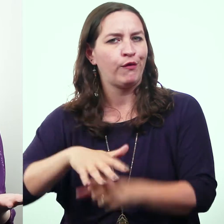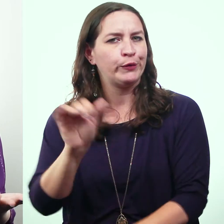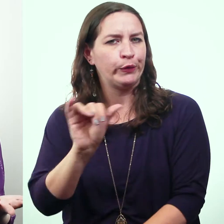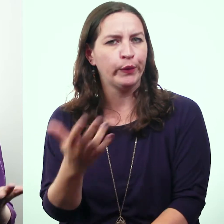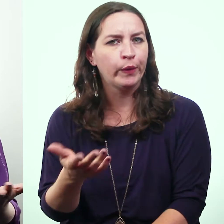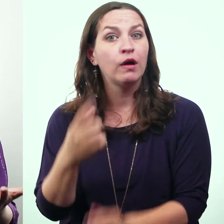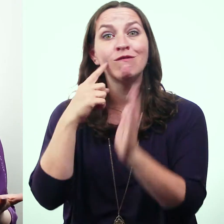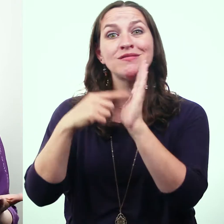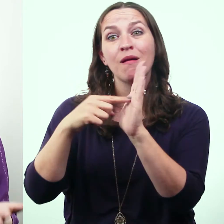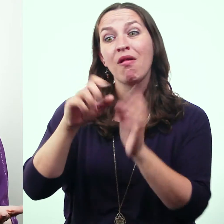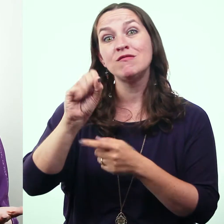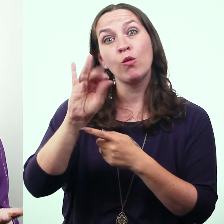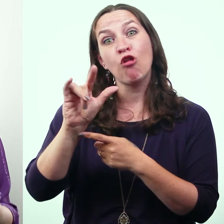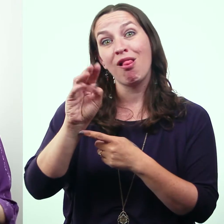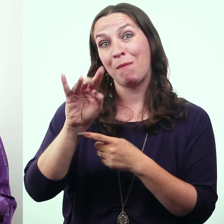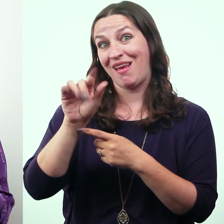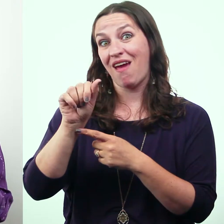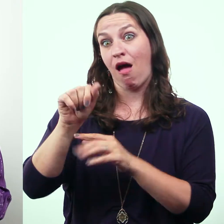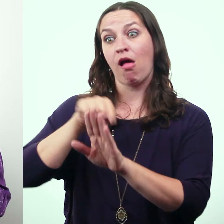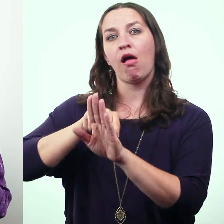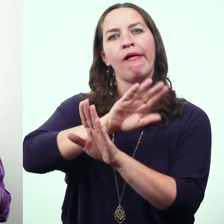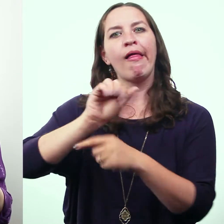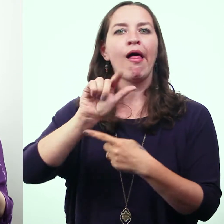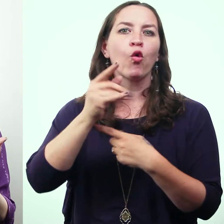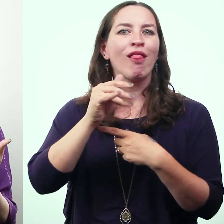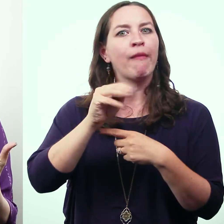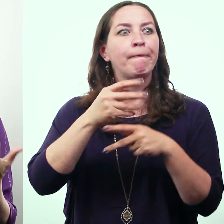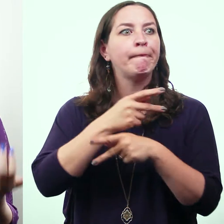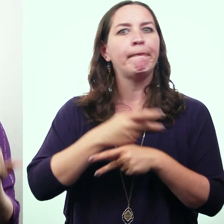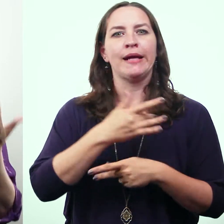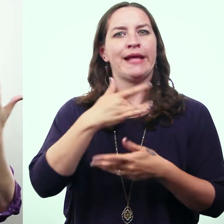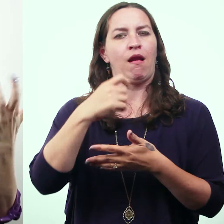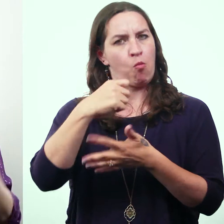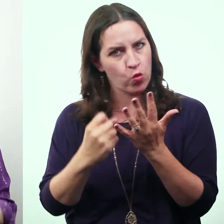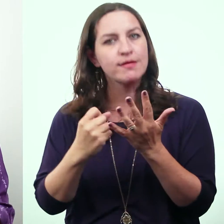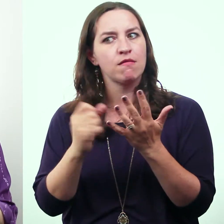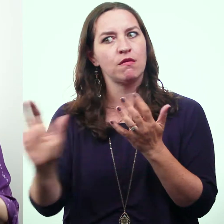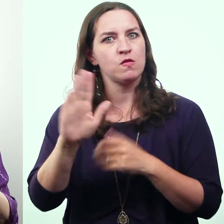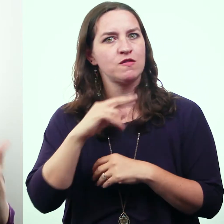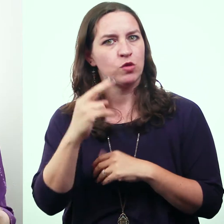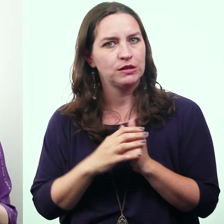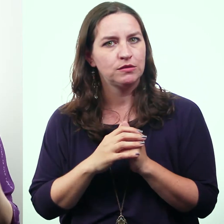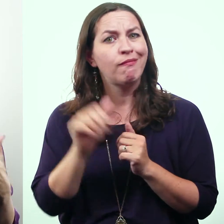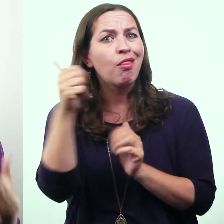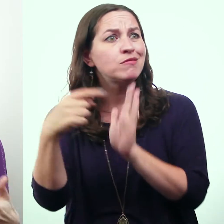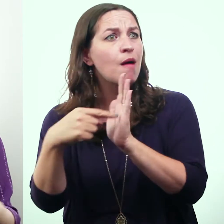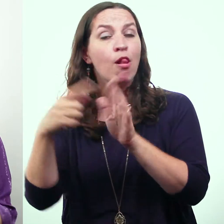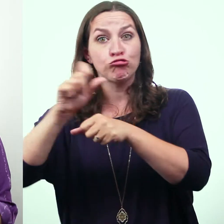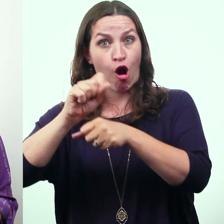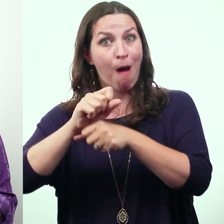like algorithms that run social media or systems that promote people within organizations or jobs.